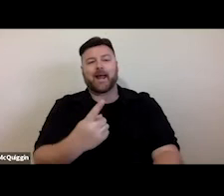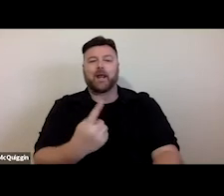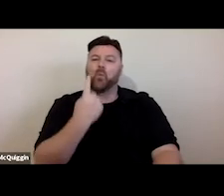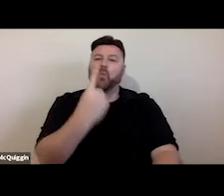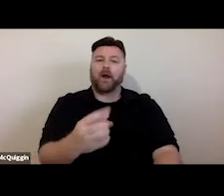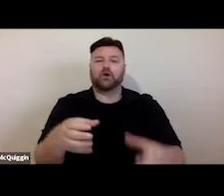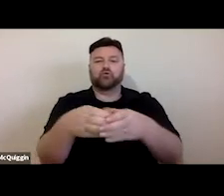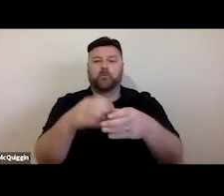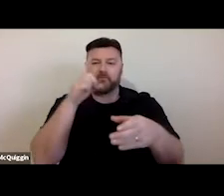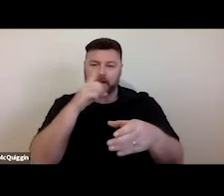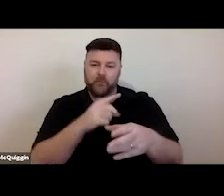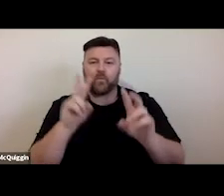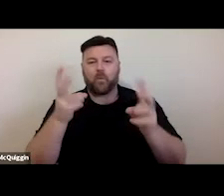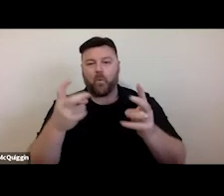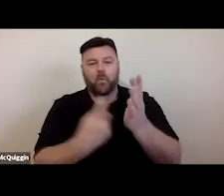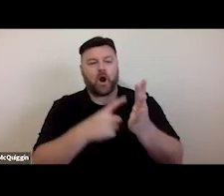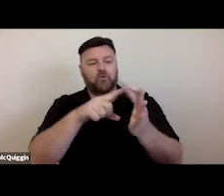0 -- 10% of